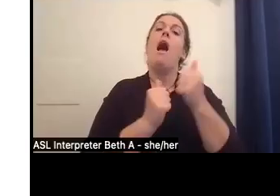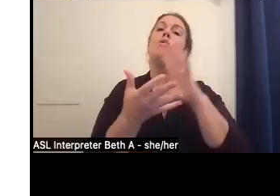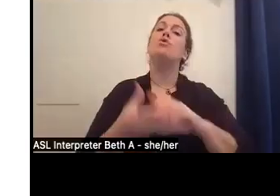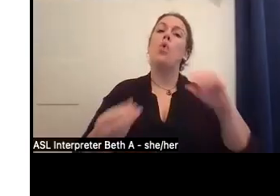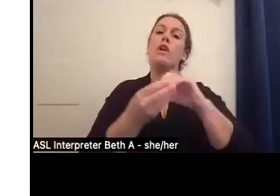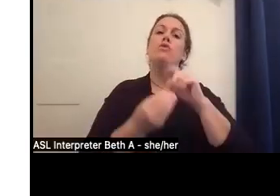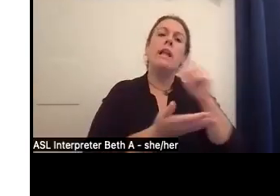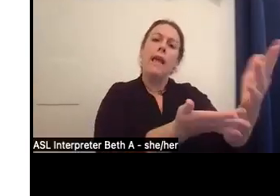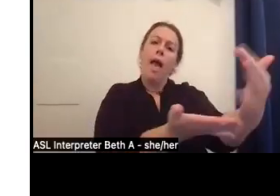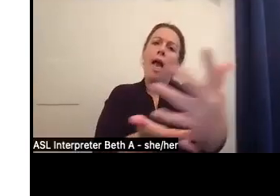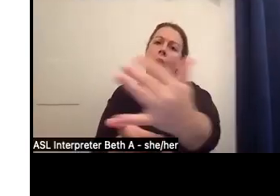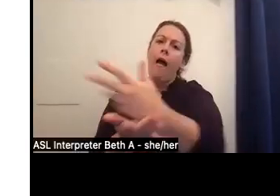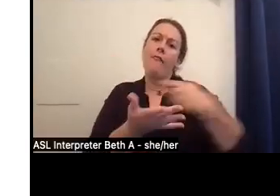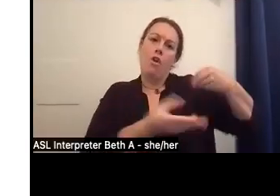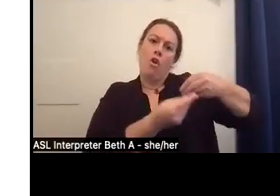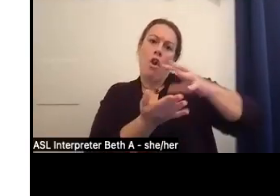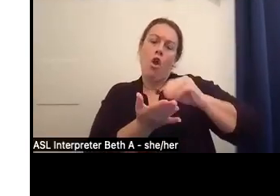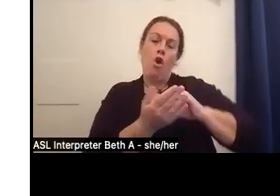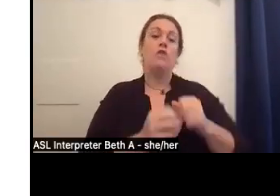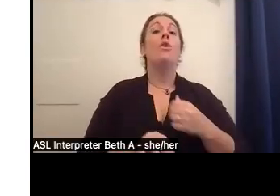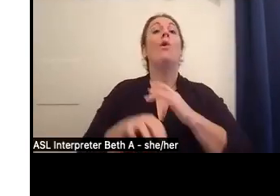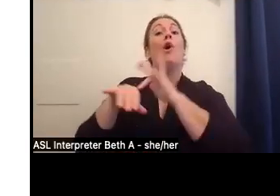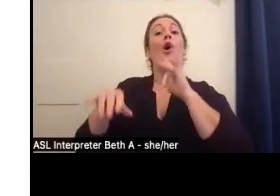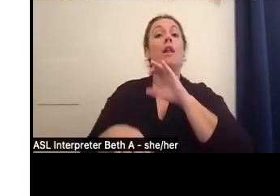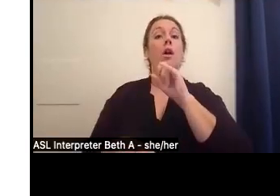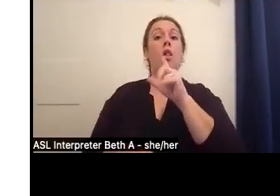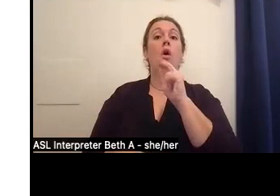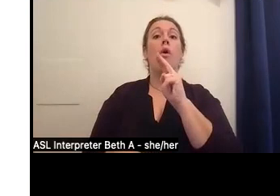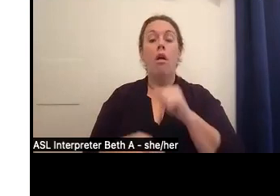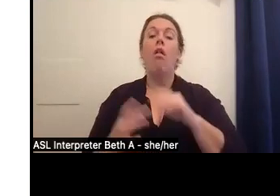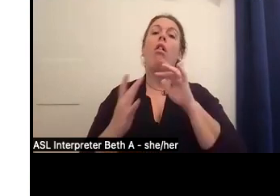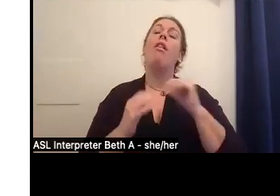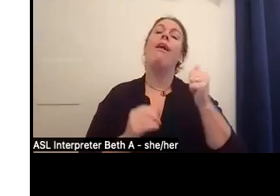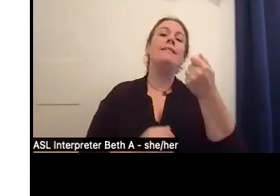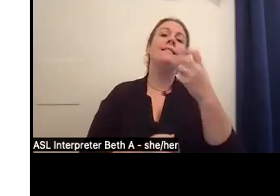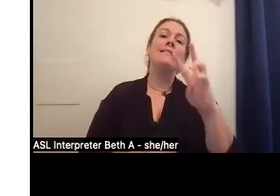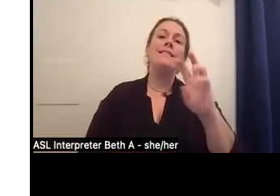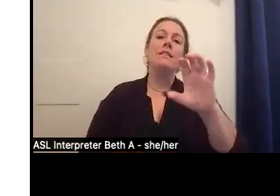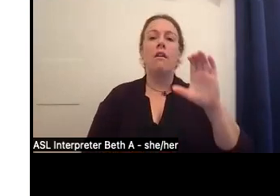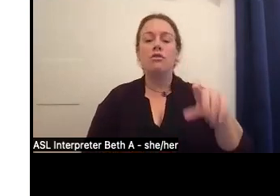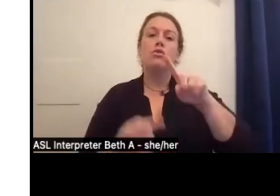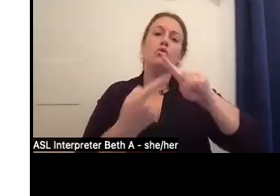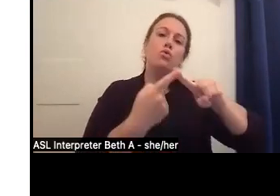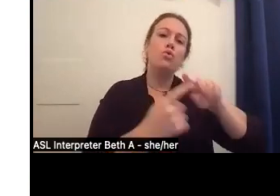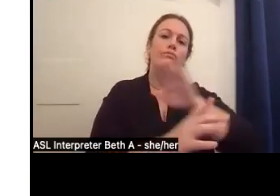So in early colonial contact periods so think the 1600s through this, much of the 1700s, there was